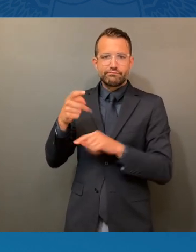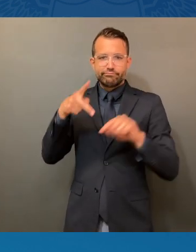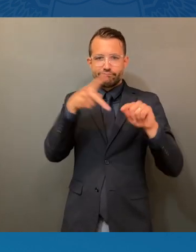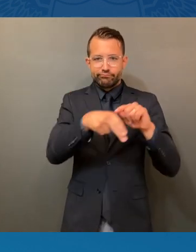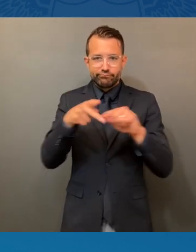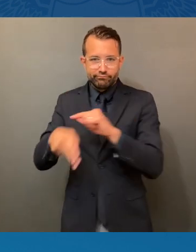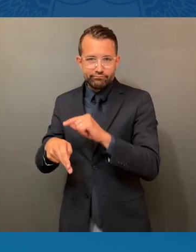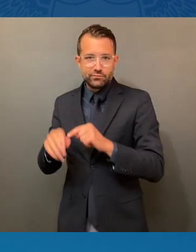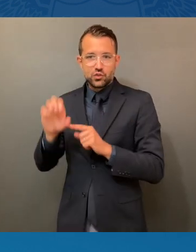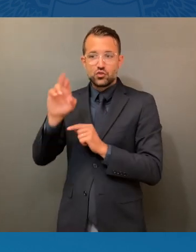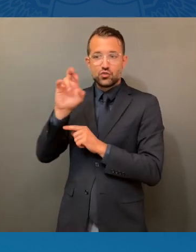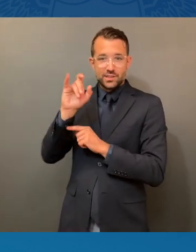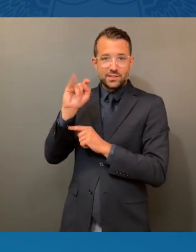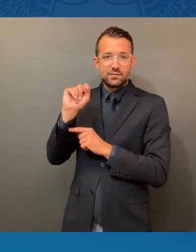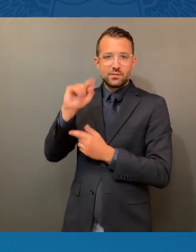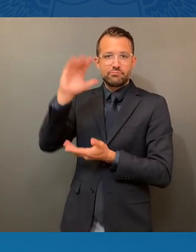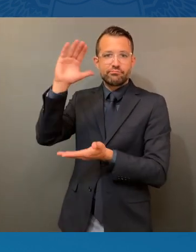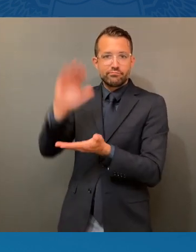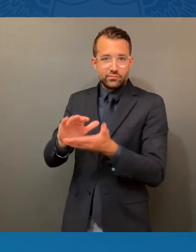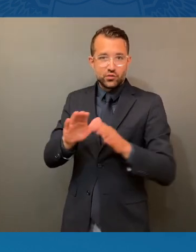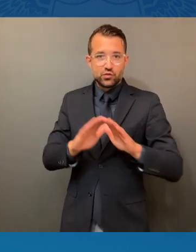in our country in its first year by 40 percent.